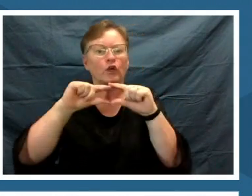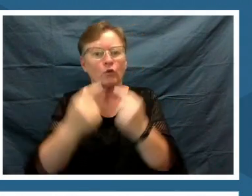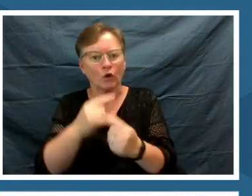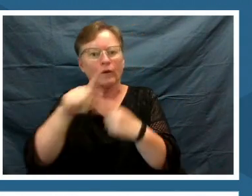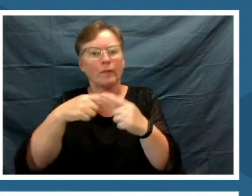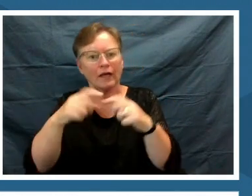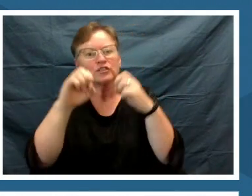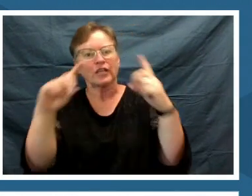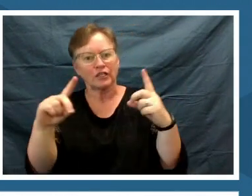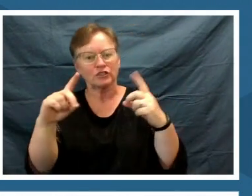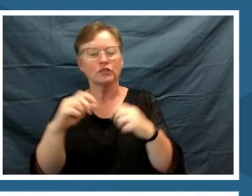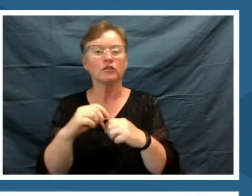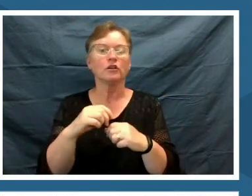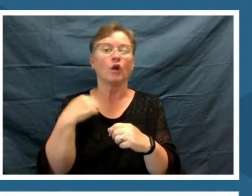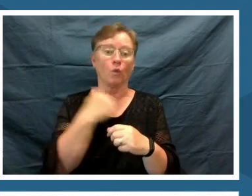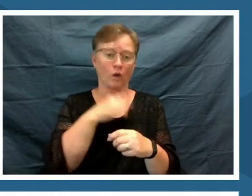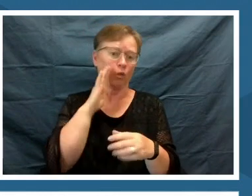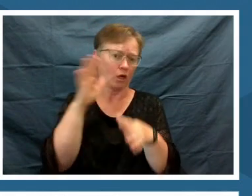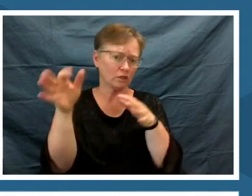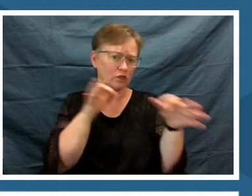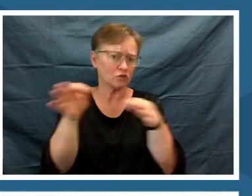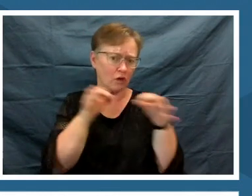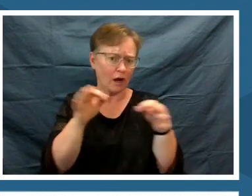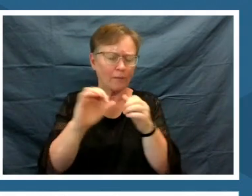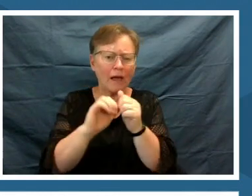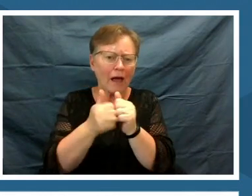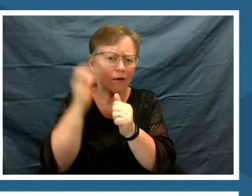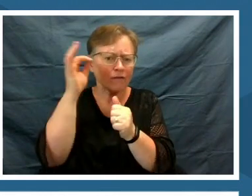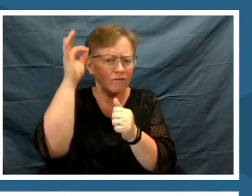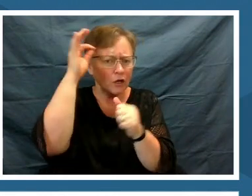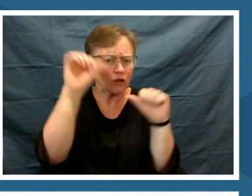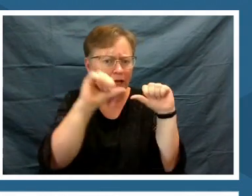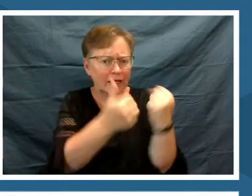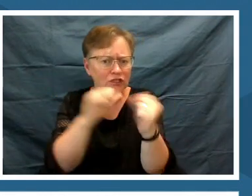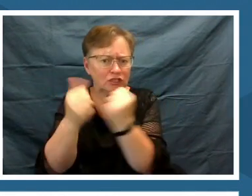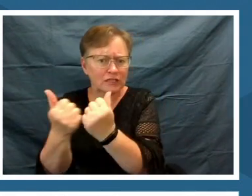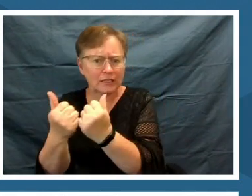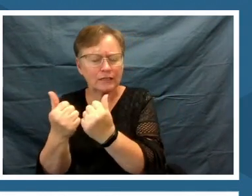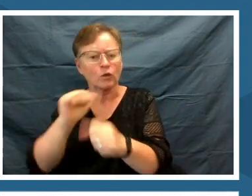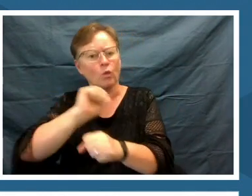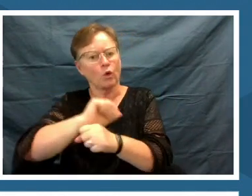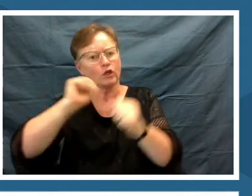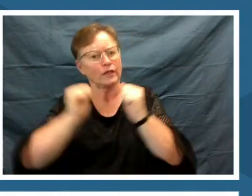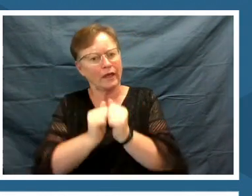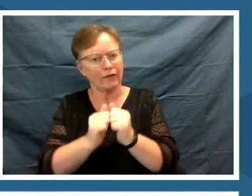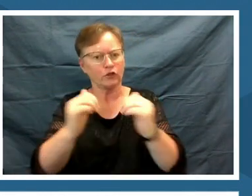agencies are working together to advance